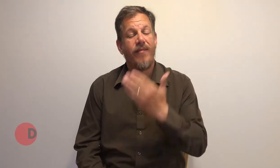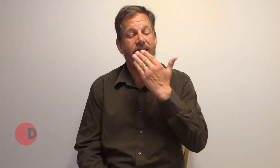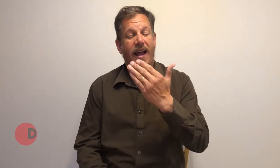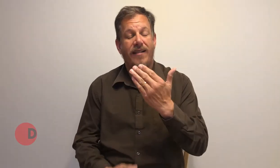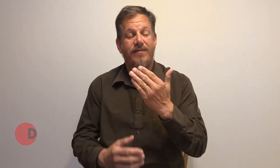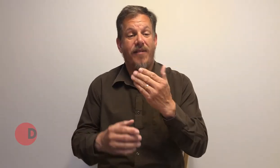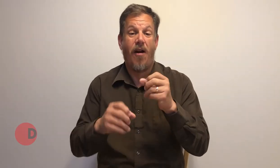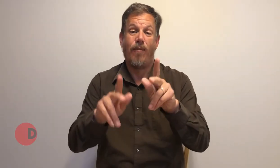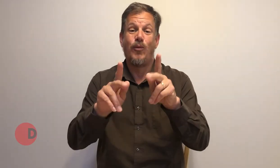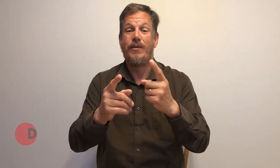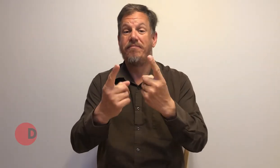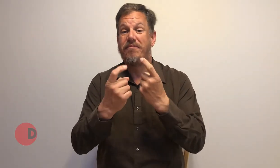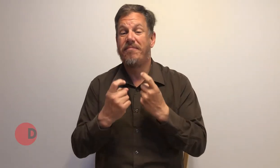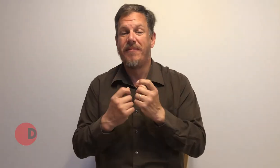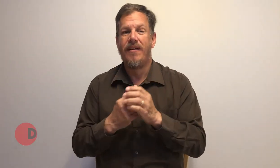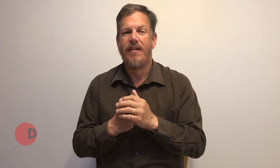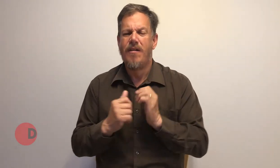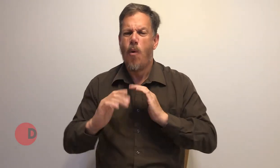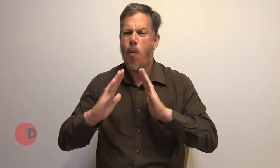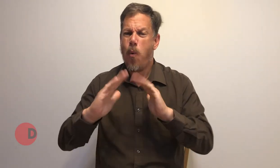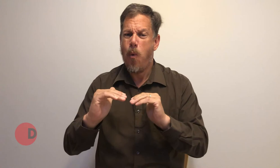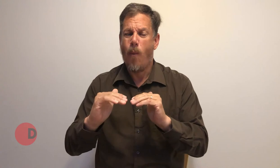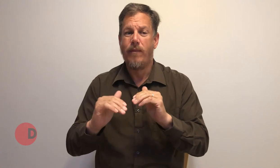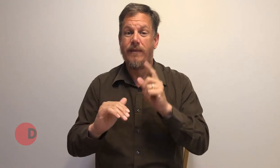[Chris]: Thanks for interviewing me,